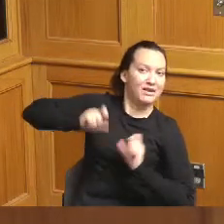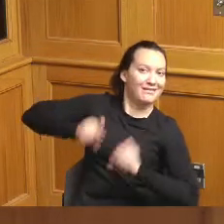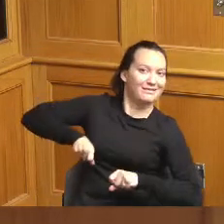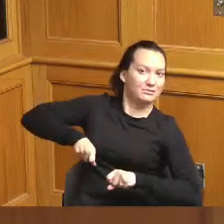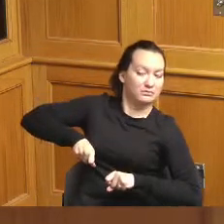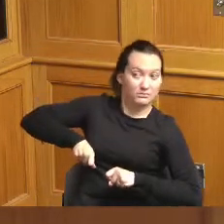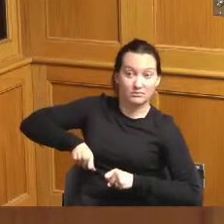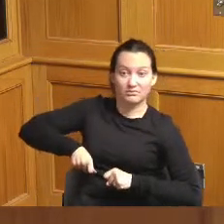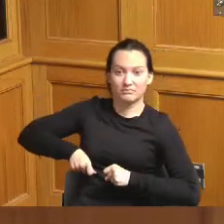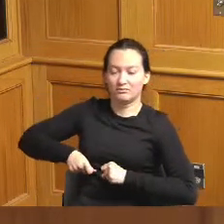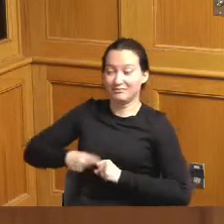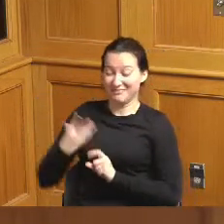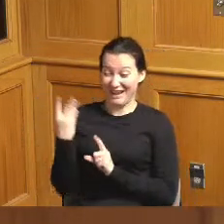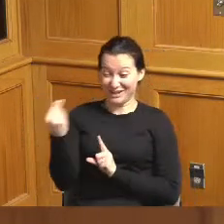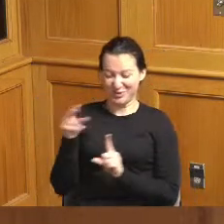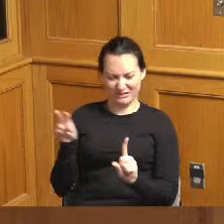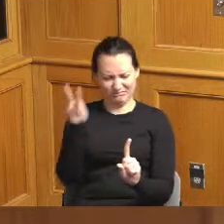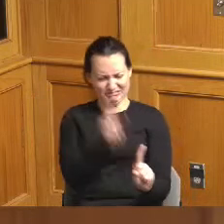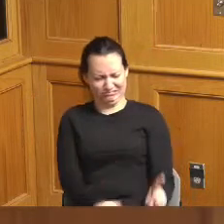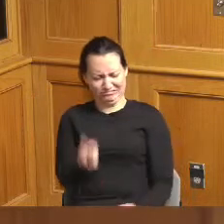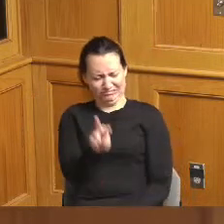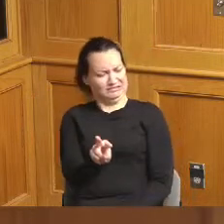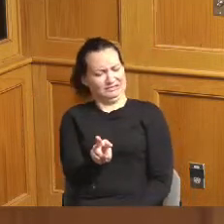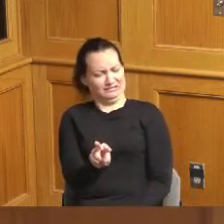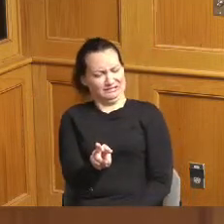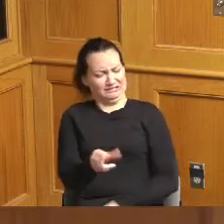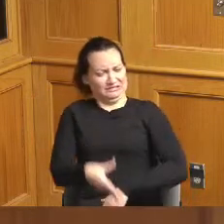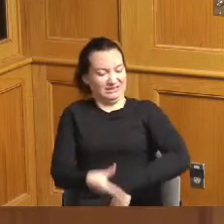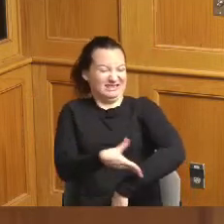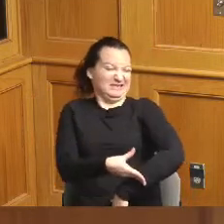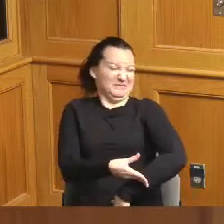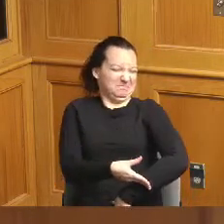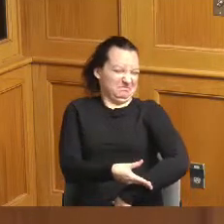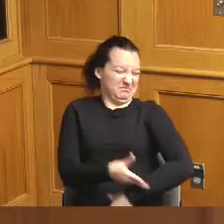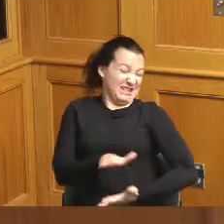make sure that the from an external Optics perspective the facility looks looks clean on